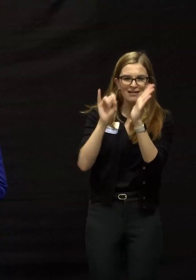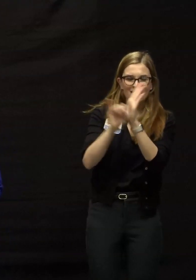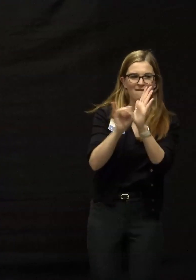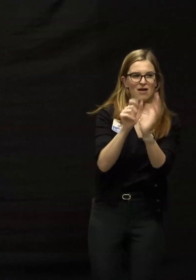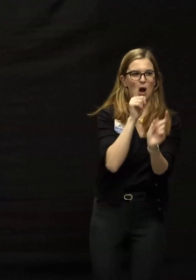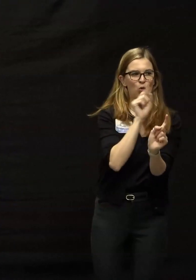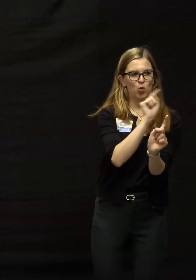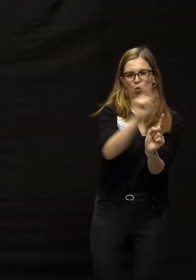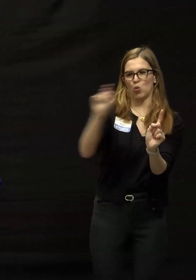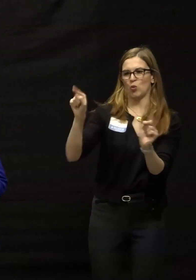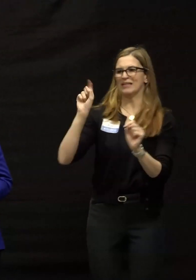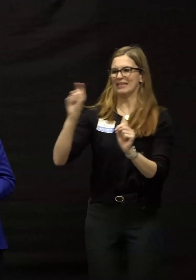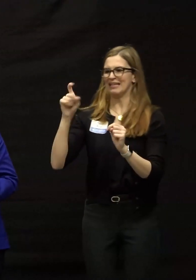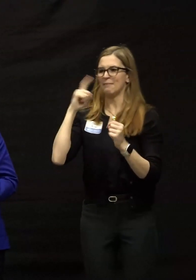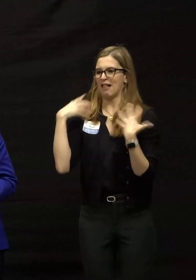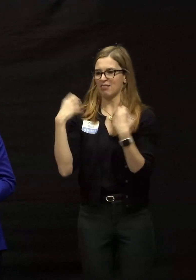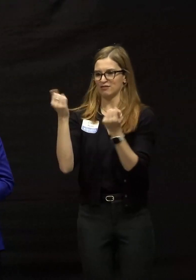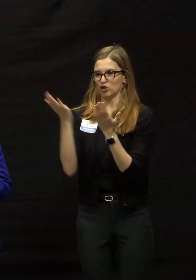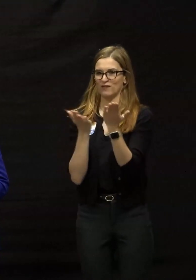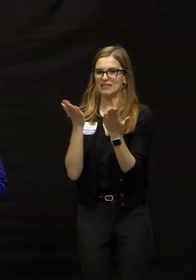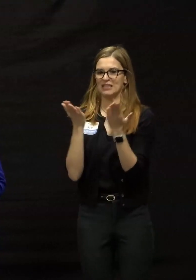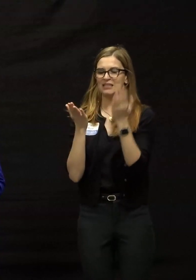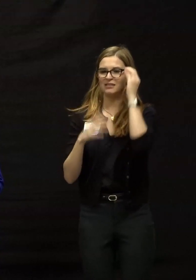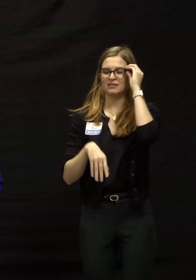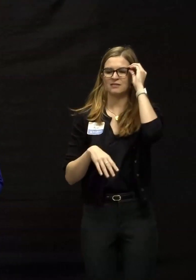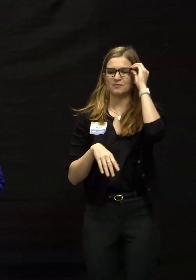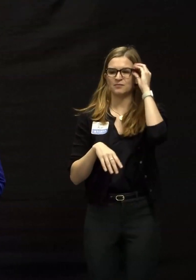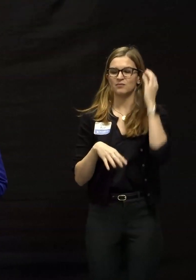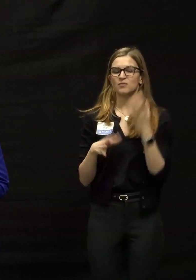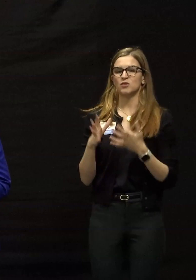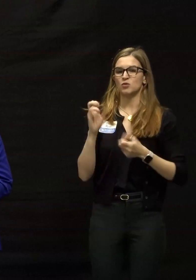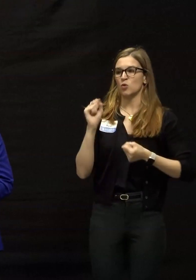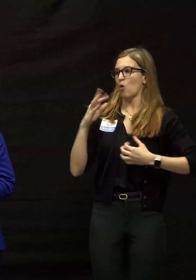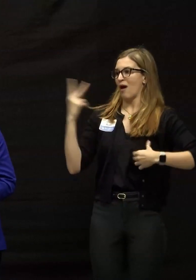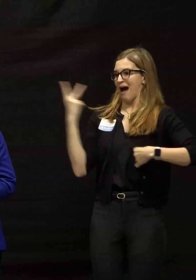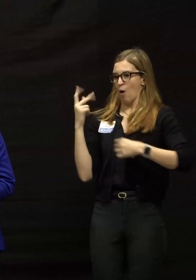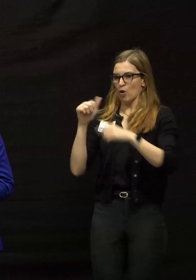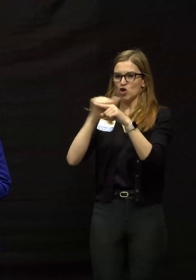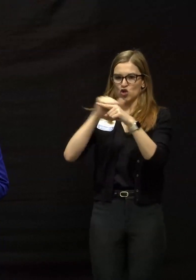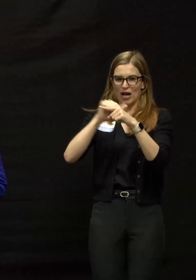and how we are able to identify how we can provide those mental health services to people.